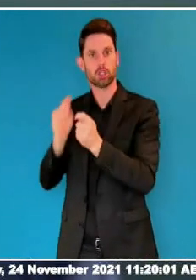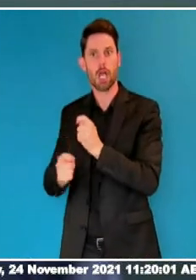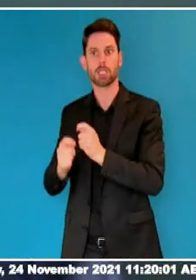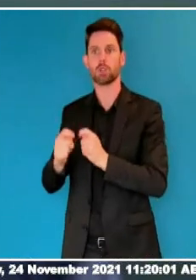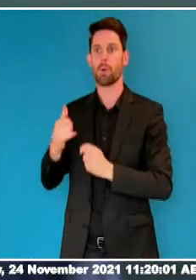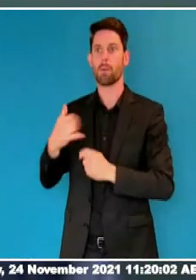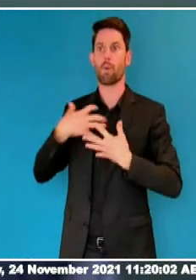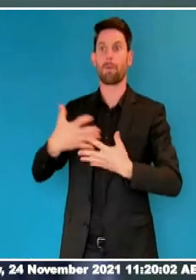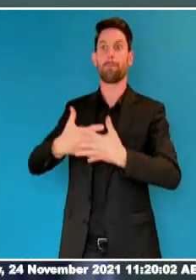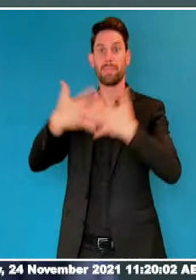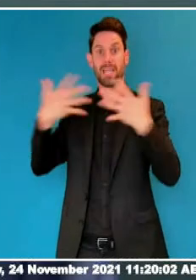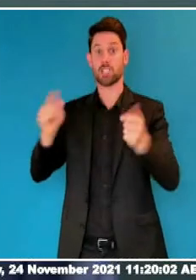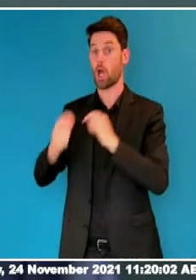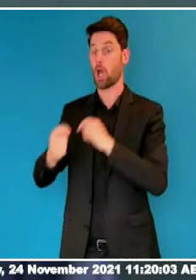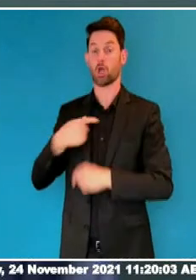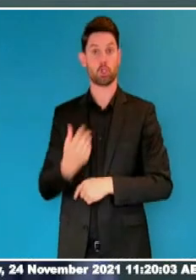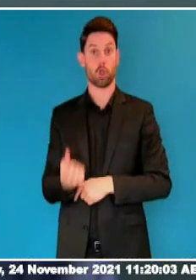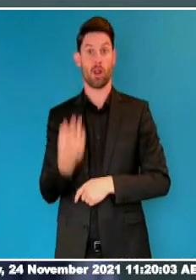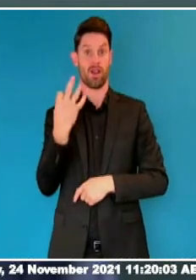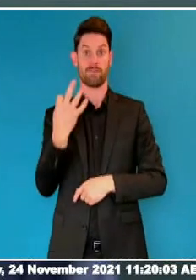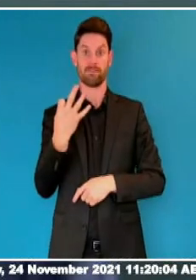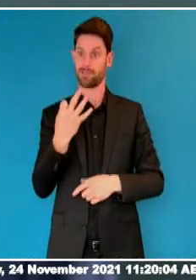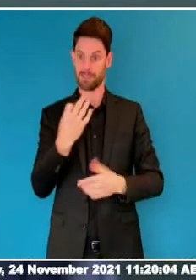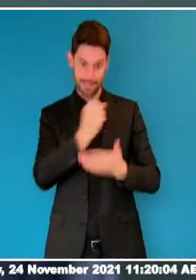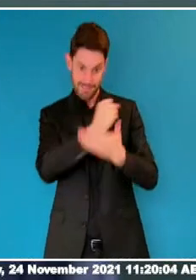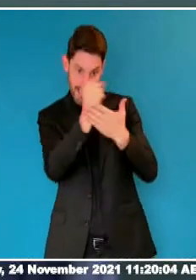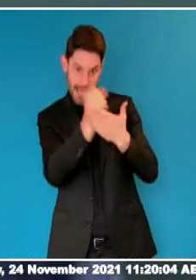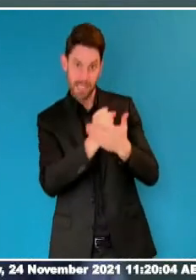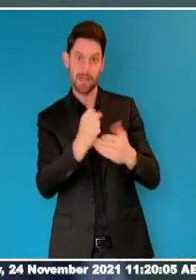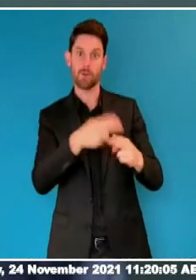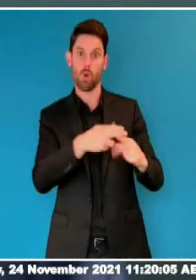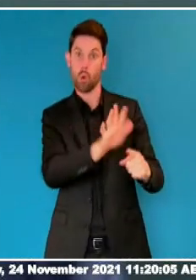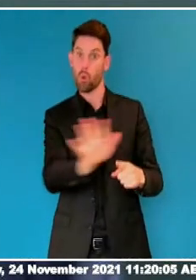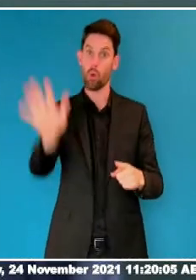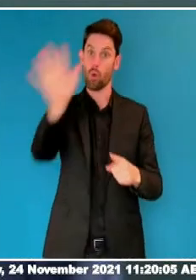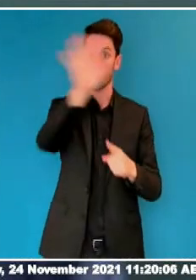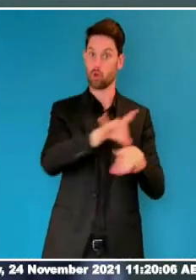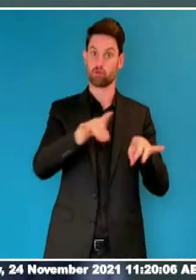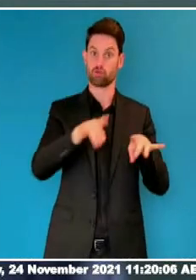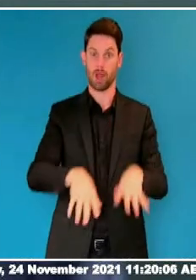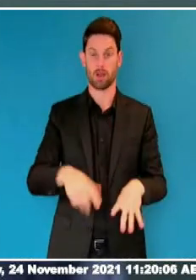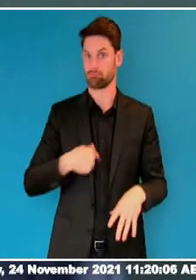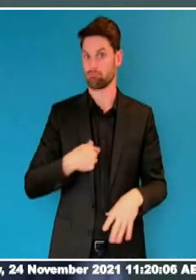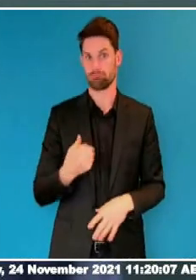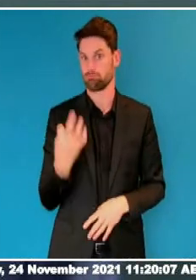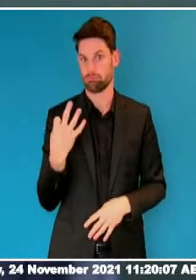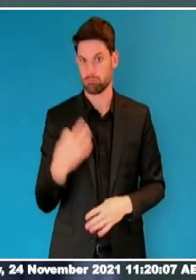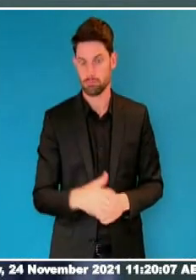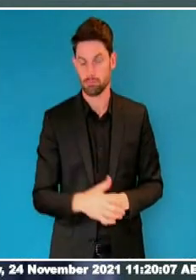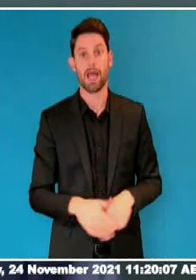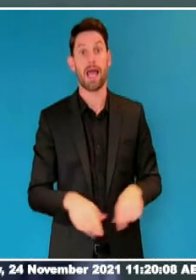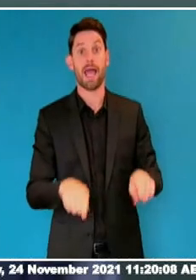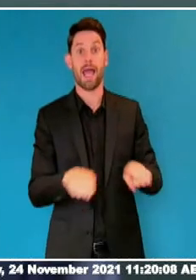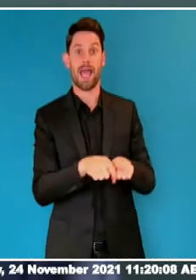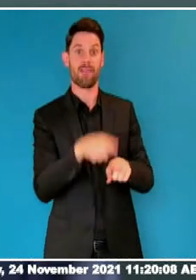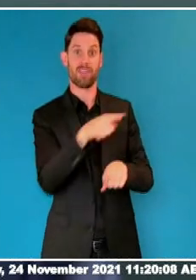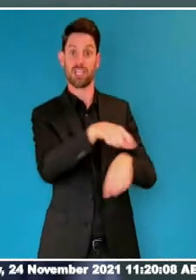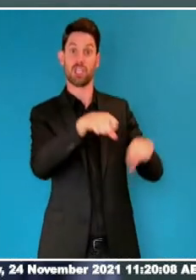don't have a national database of them and I think as the Chair previously identified,